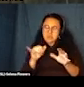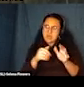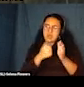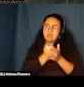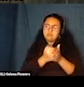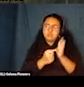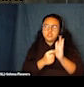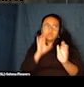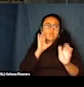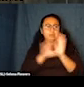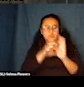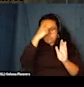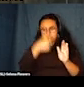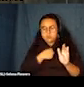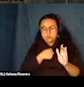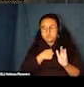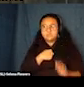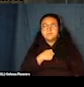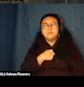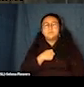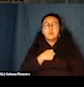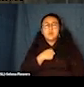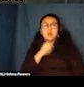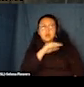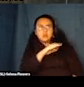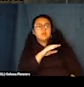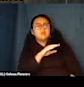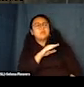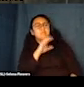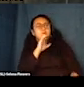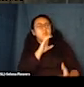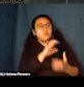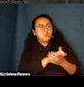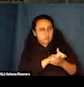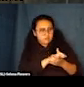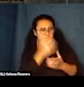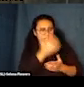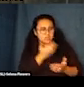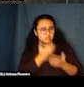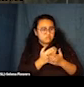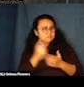It made me lean over to my wife and ask her, hey, did that look as good as it sounded?